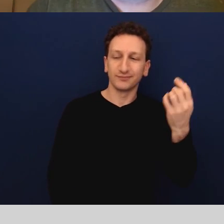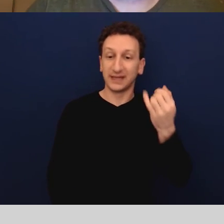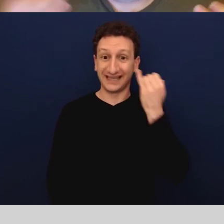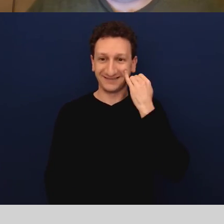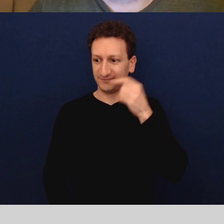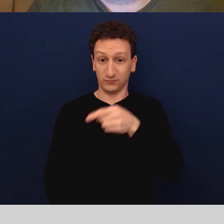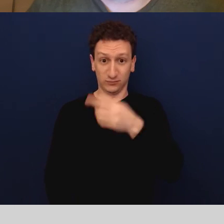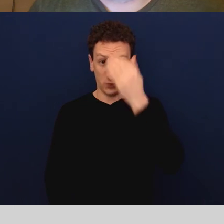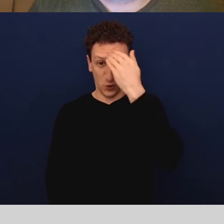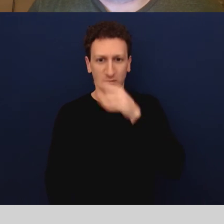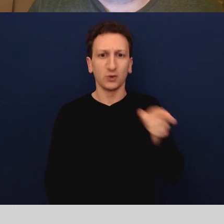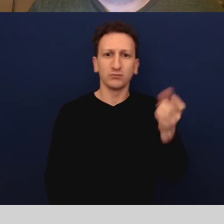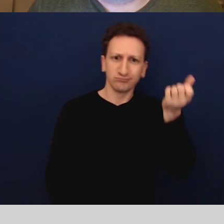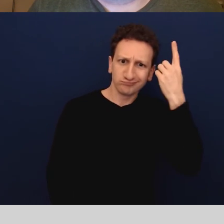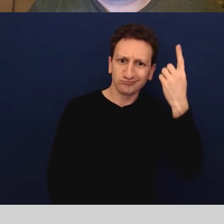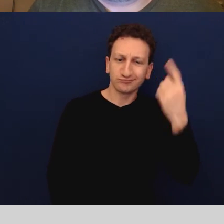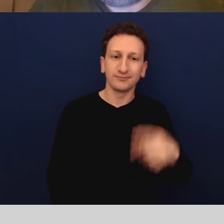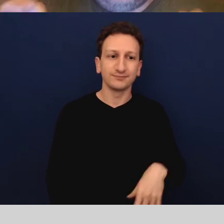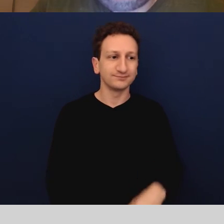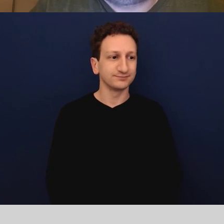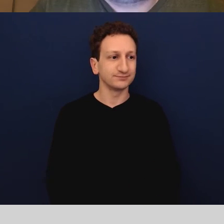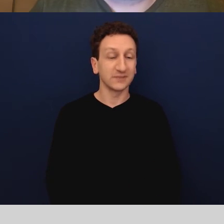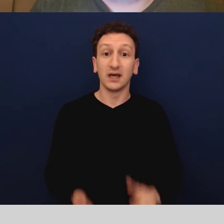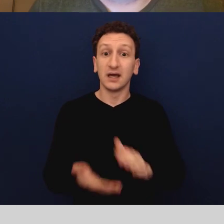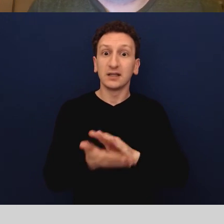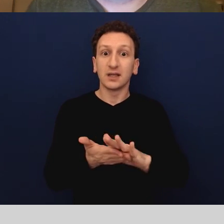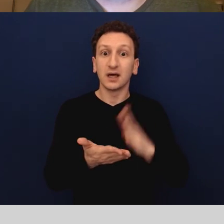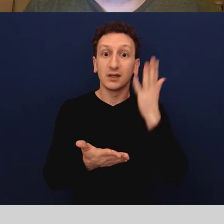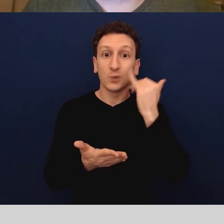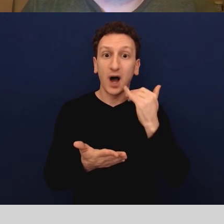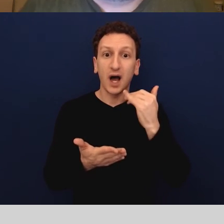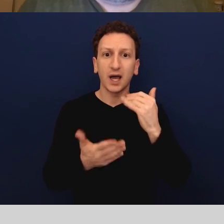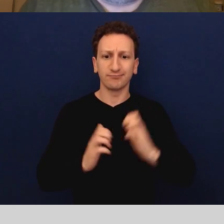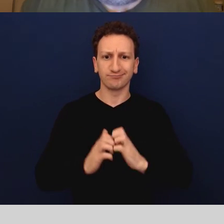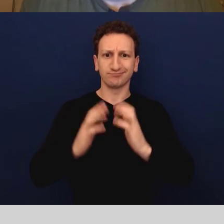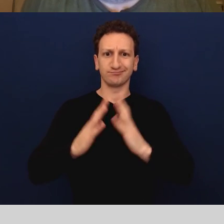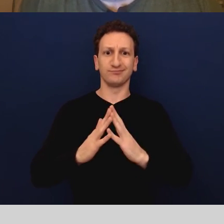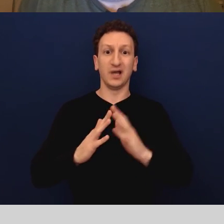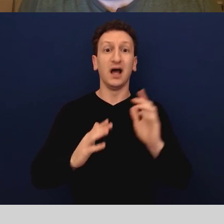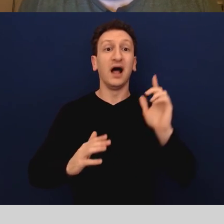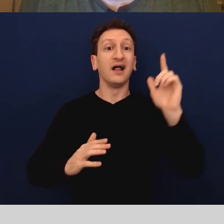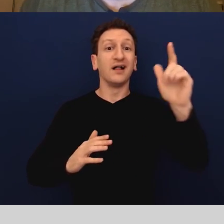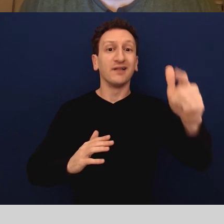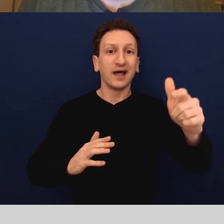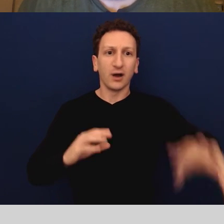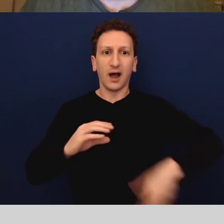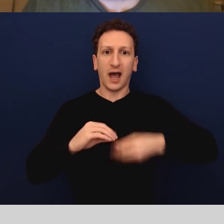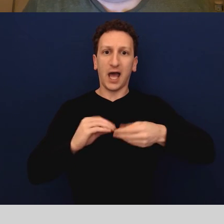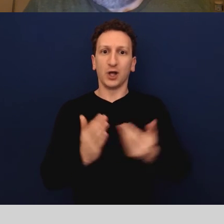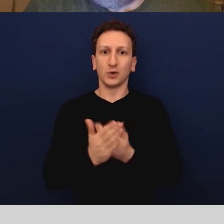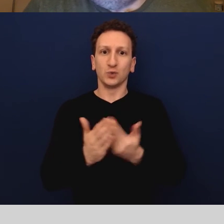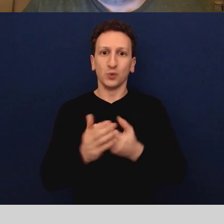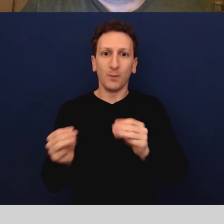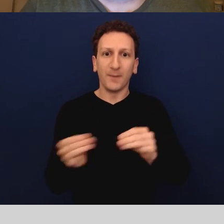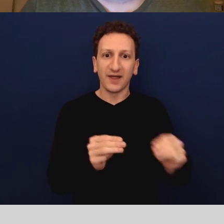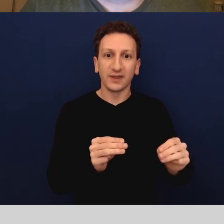but allows you to add method retroactively which is a great option in many cases where you don't control things like str and IP address.